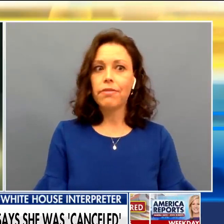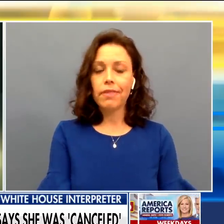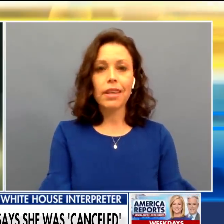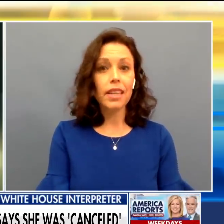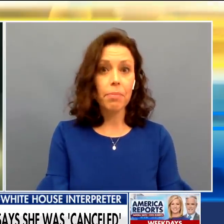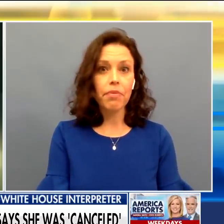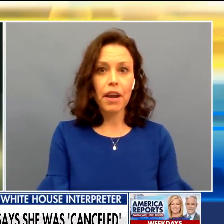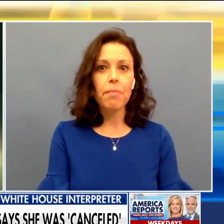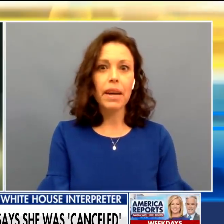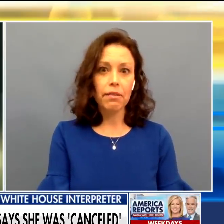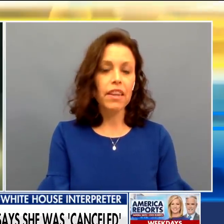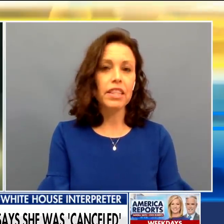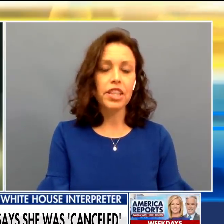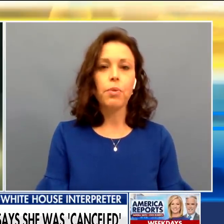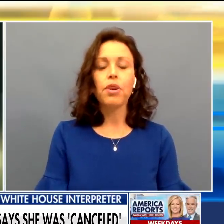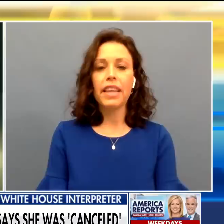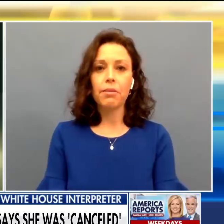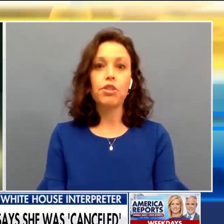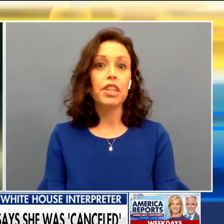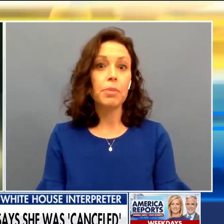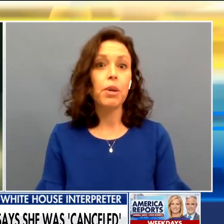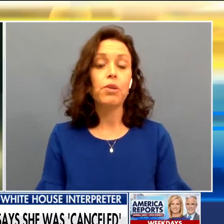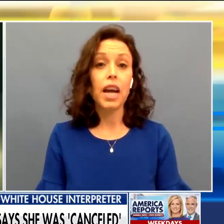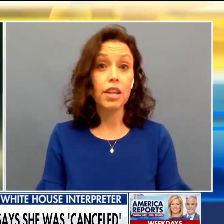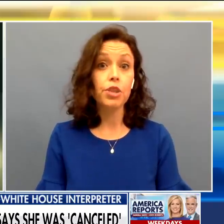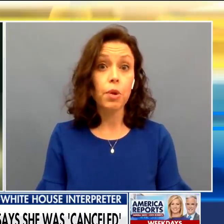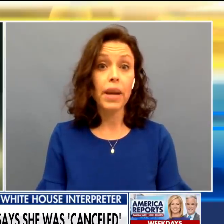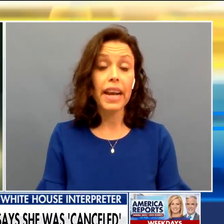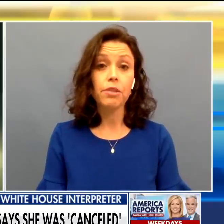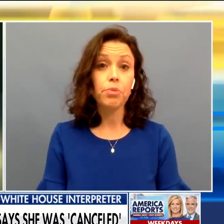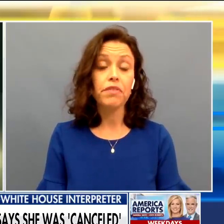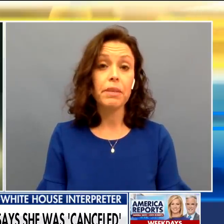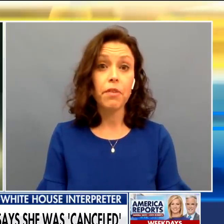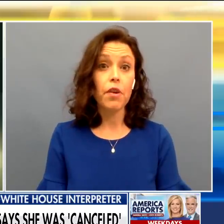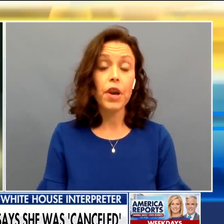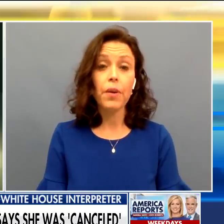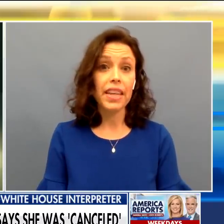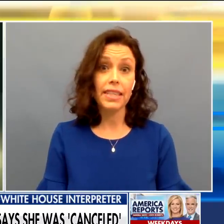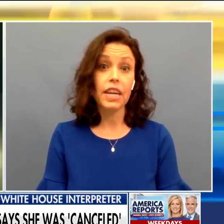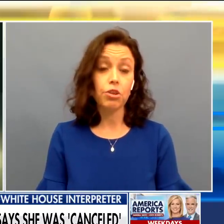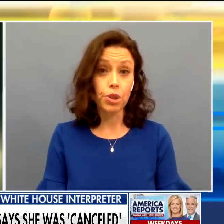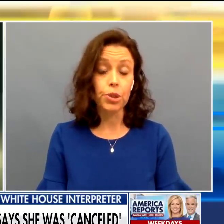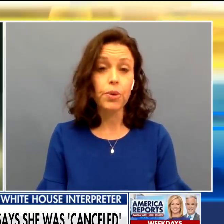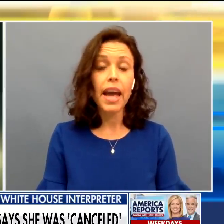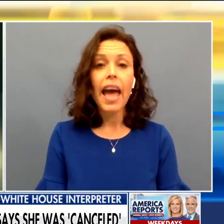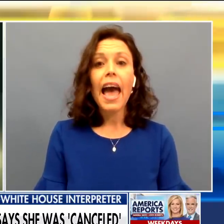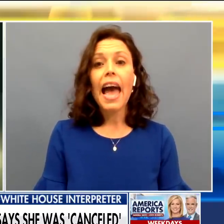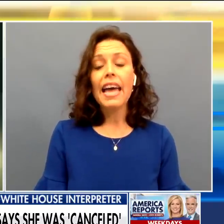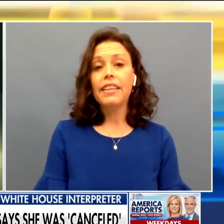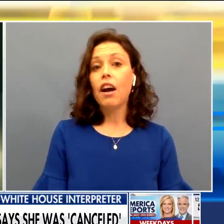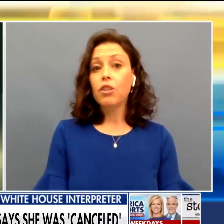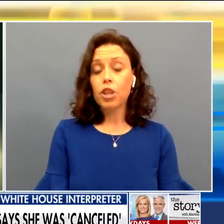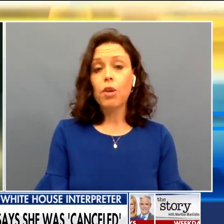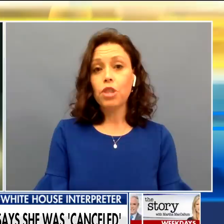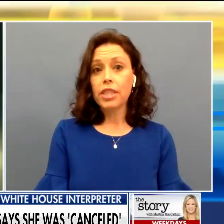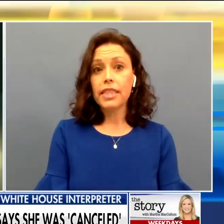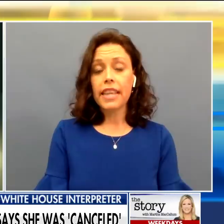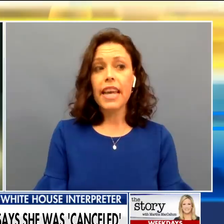WHITE HOUSE. THAT WAS A PHOTO SHOPPED IMAGE OF A CLIP FROM MY VOLUNTEER WORK THAT WAS TRANSPOSED ONTO A WHITE